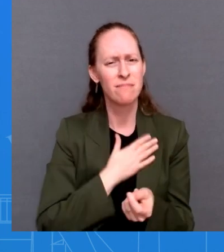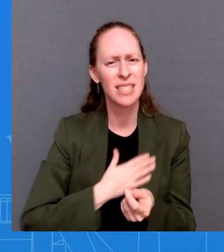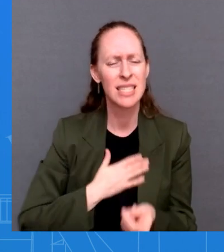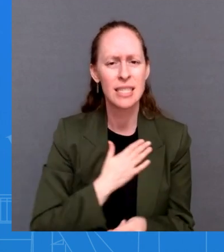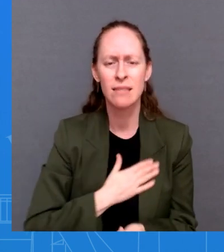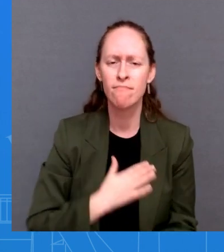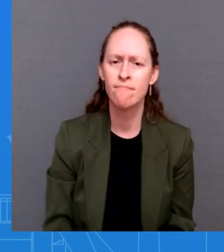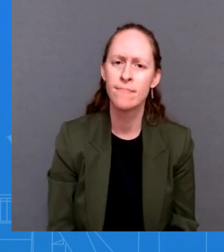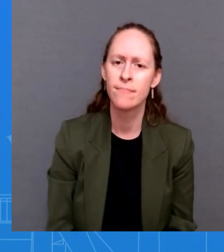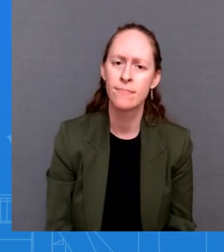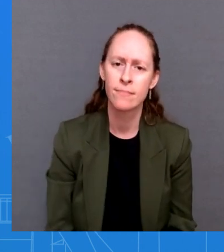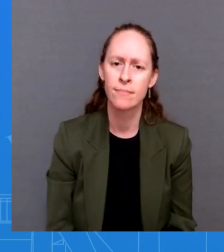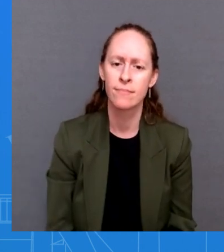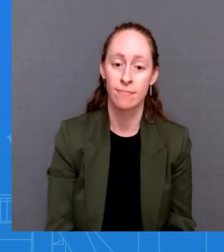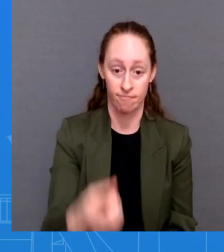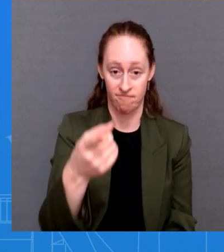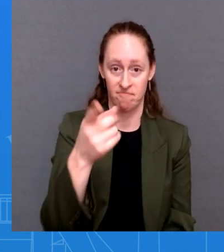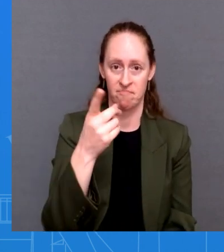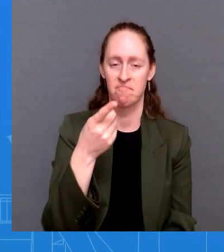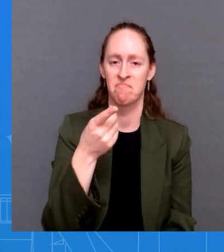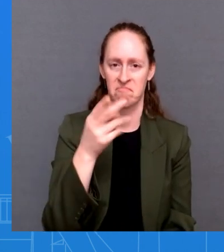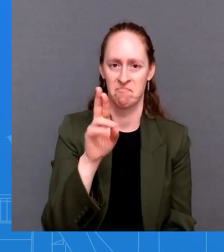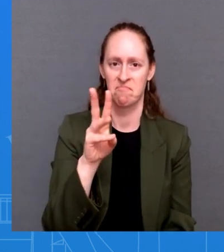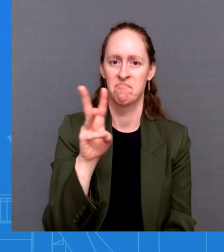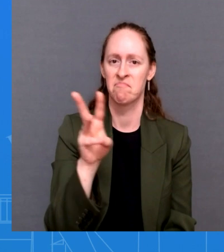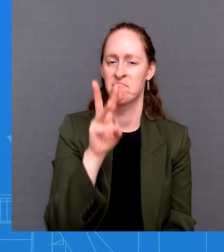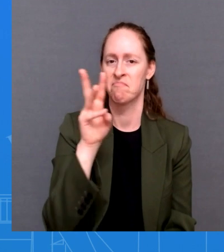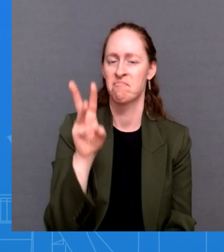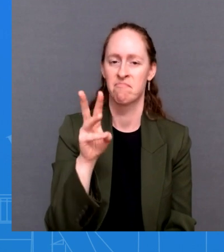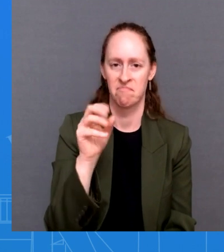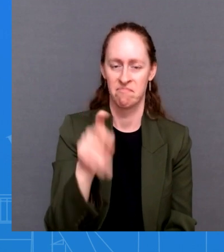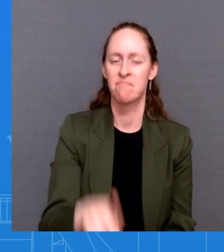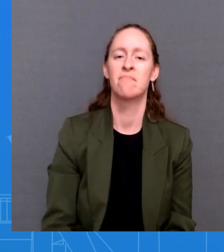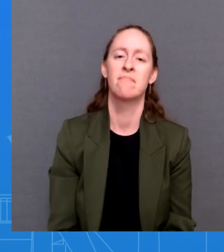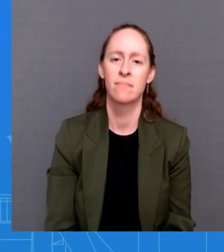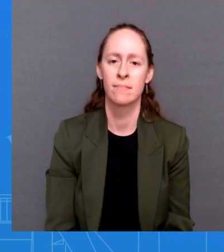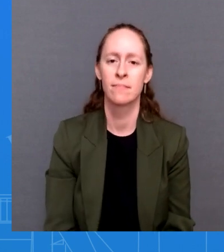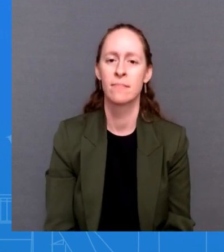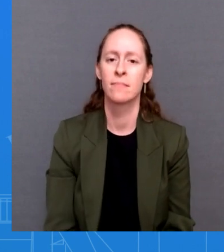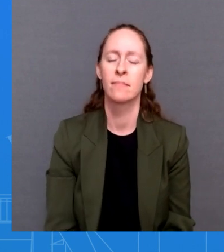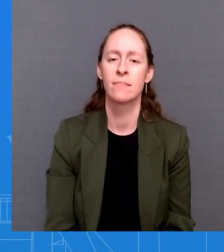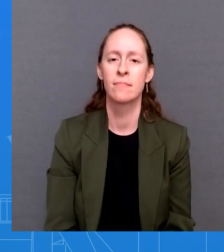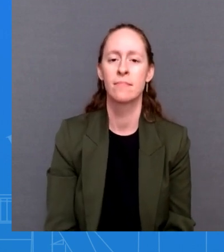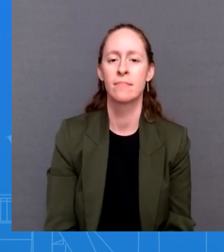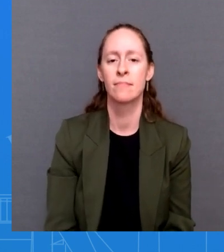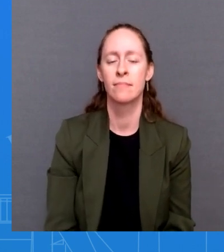Dr. Walensky: Yeah, I can start and say we're just getting our first window into vaccine administration in general.